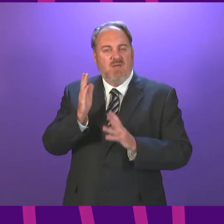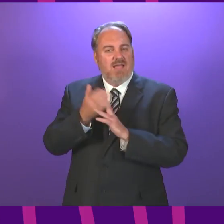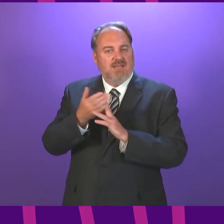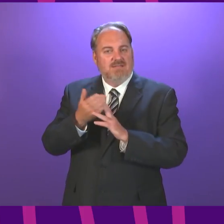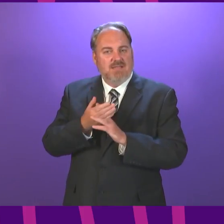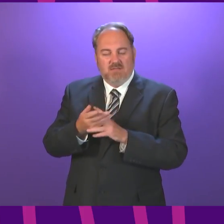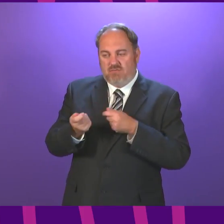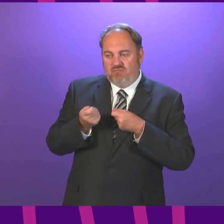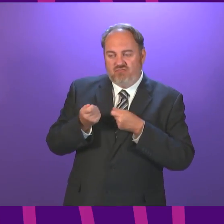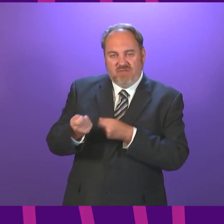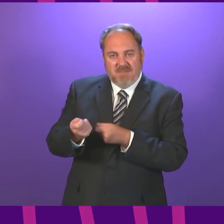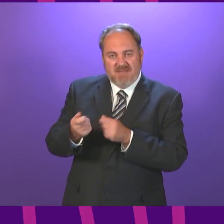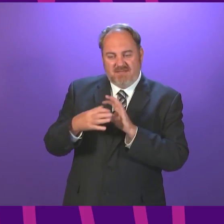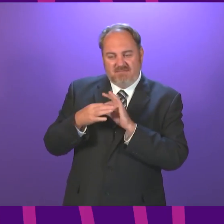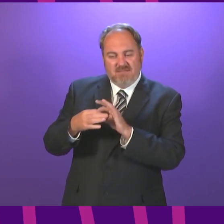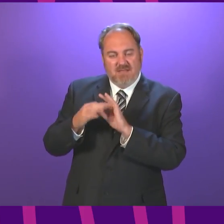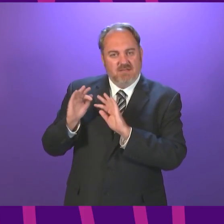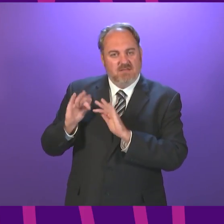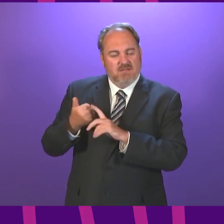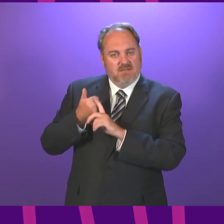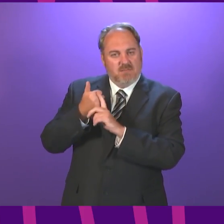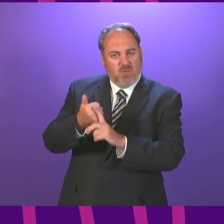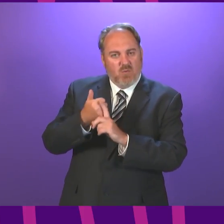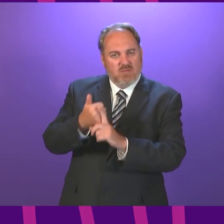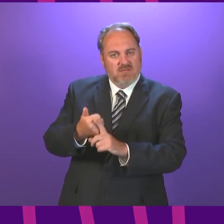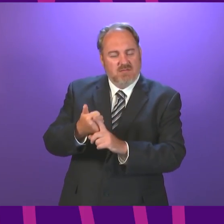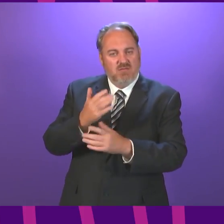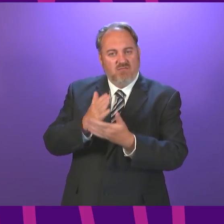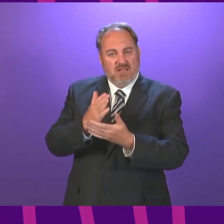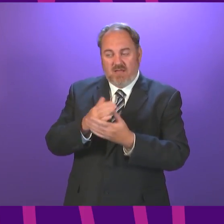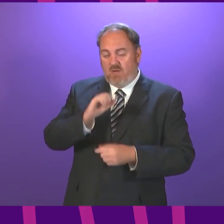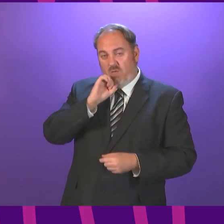Will the minister provide assurances that the Scottish Government is doing all that